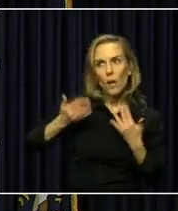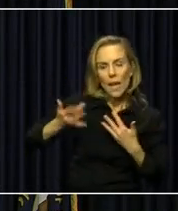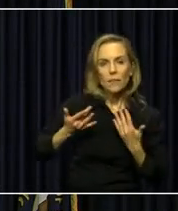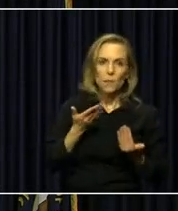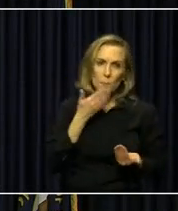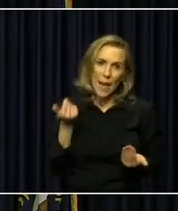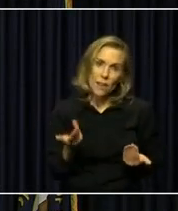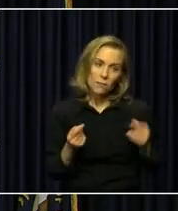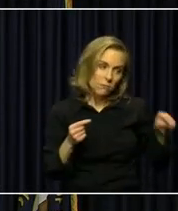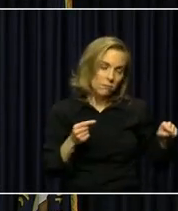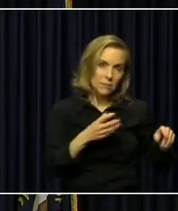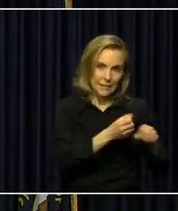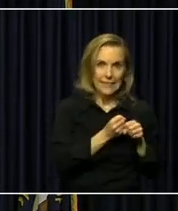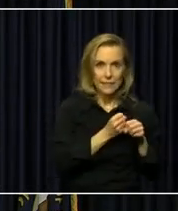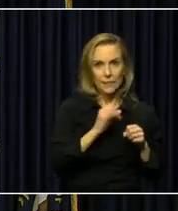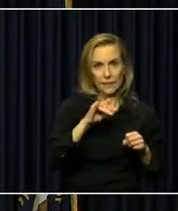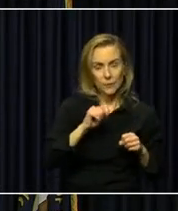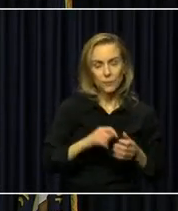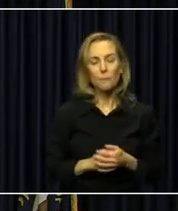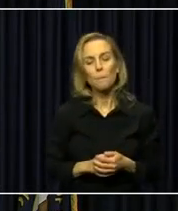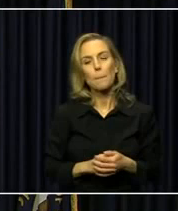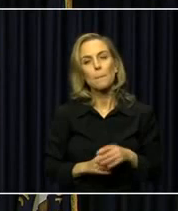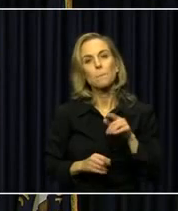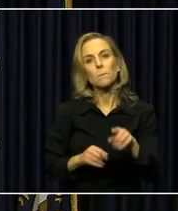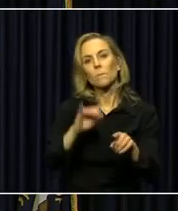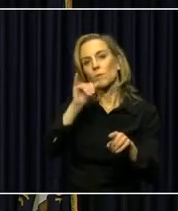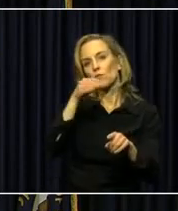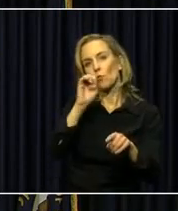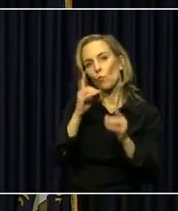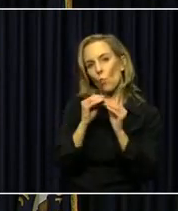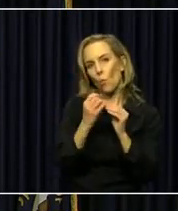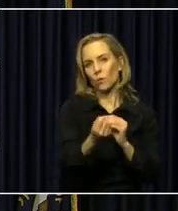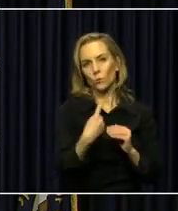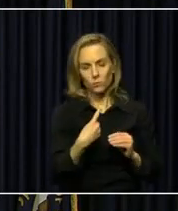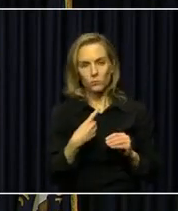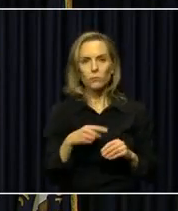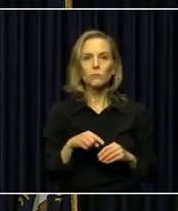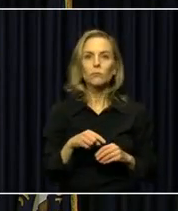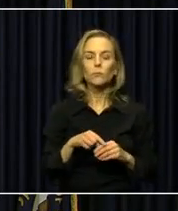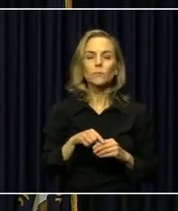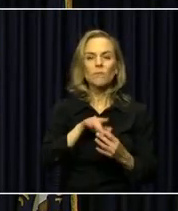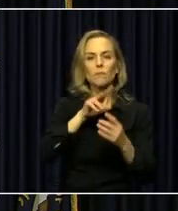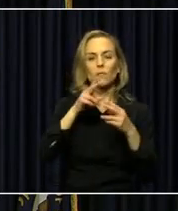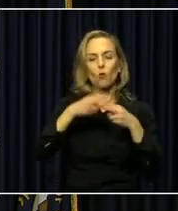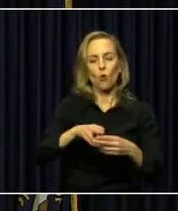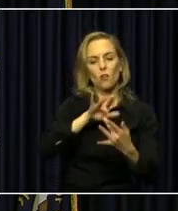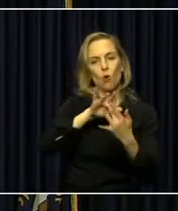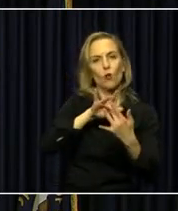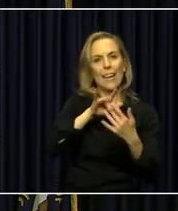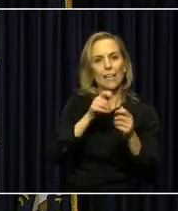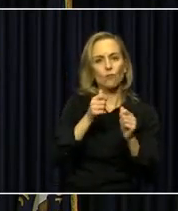IT'S GOING TO BE HIRING A LARGE NUMBER OF PEOPLE FROM NOW UNTIL